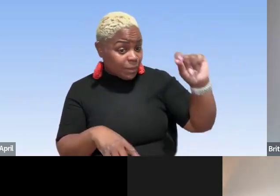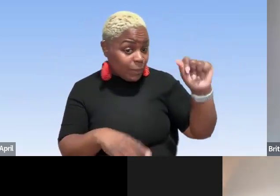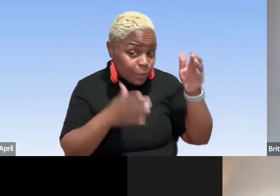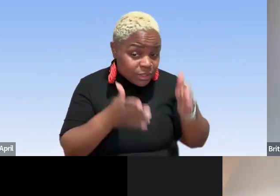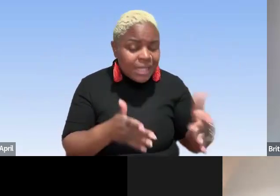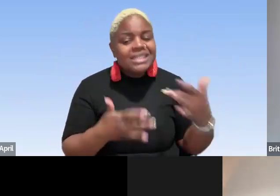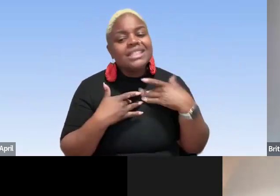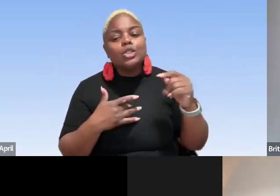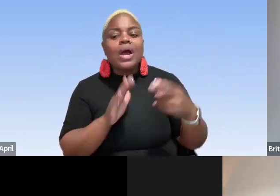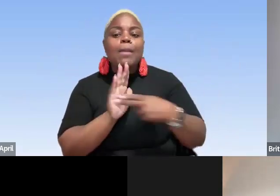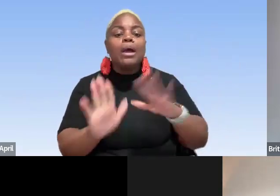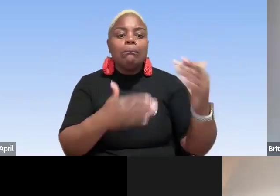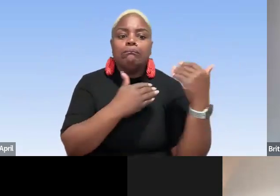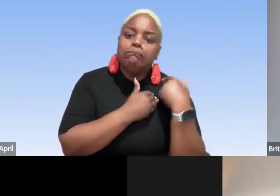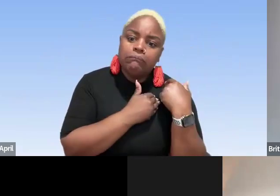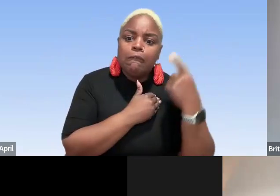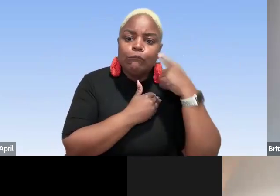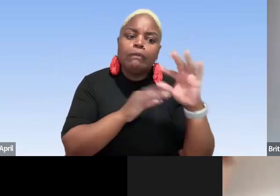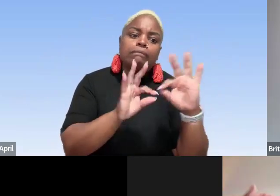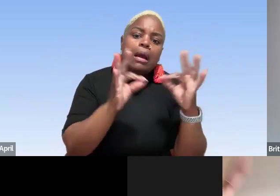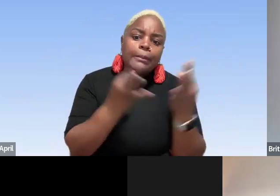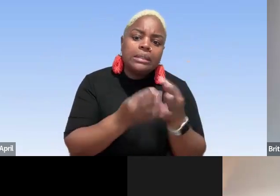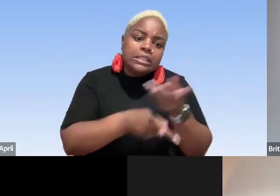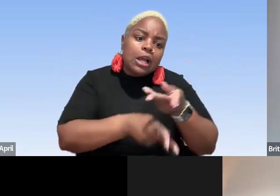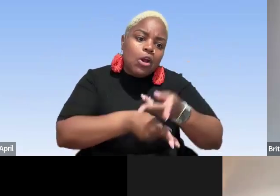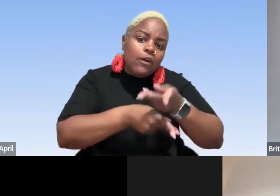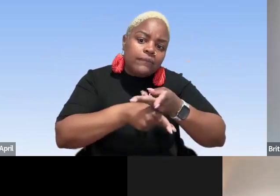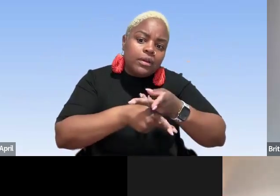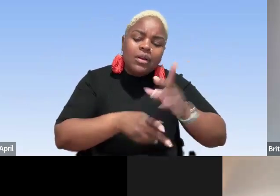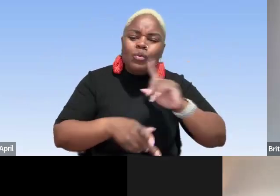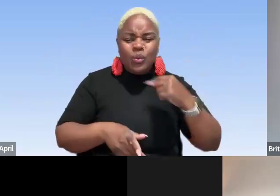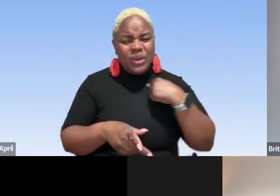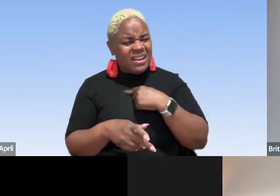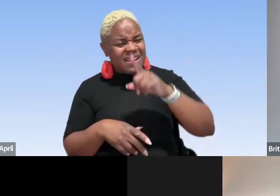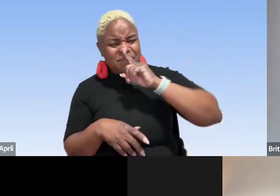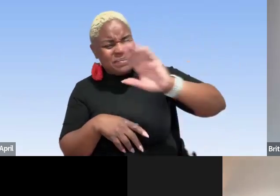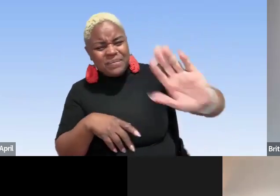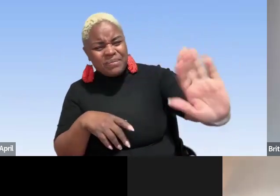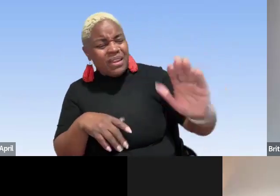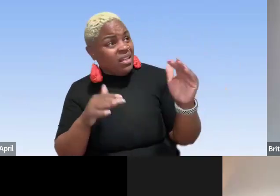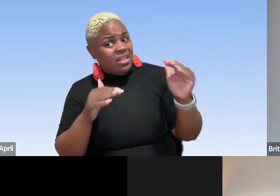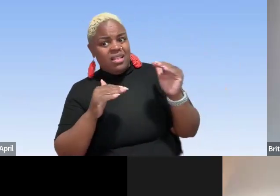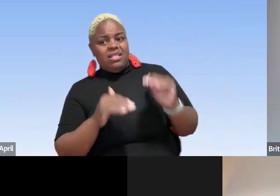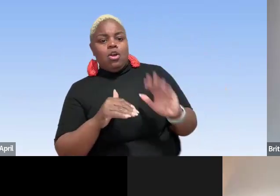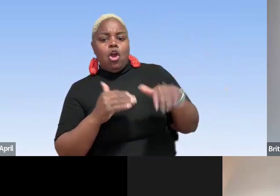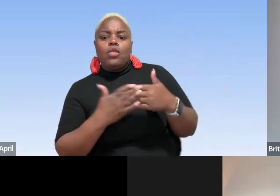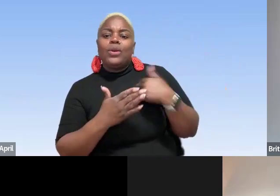We do not have a system that even makes us think of the possibility of care work as something that may come from